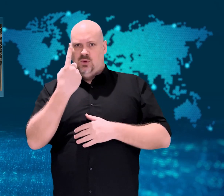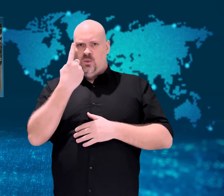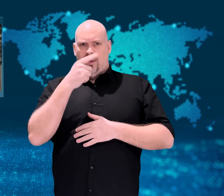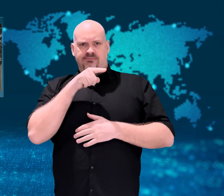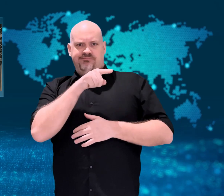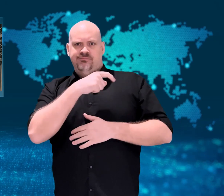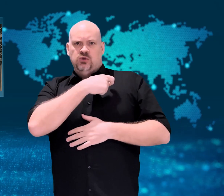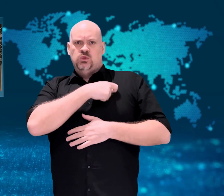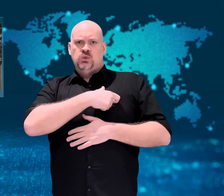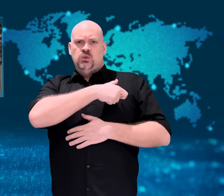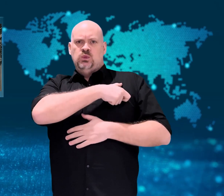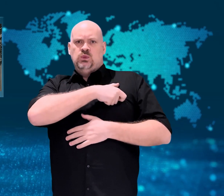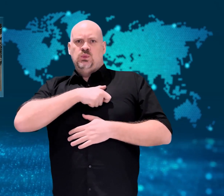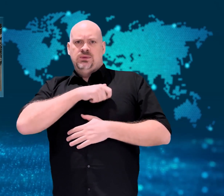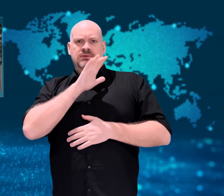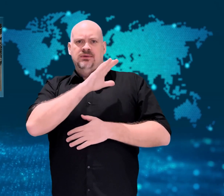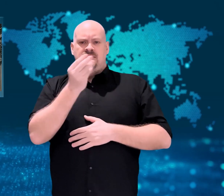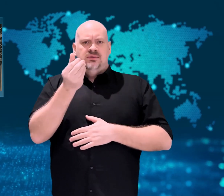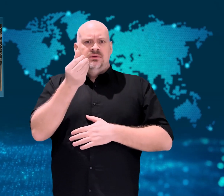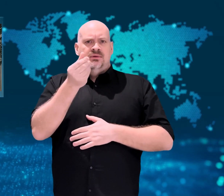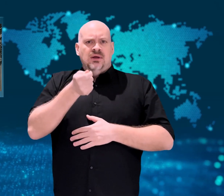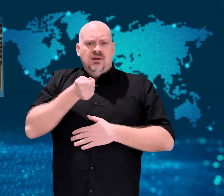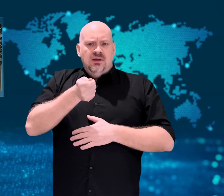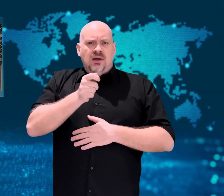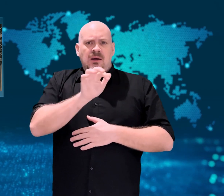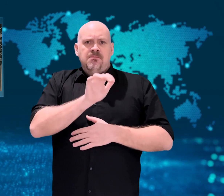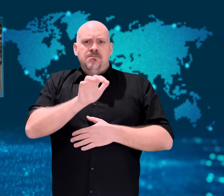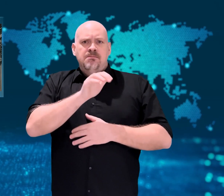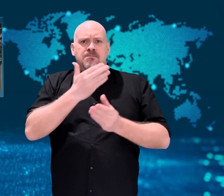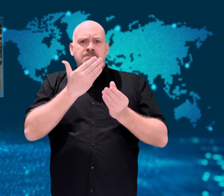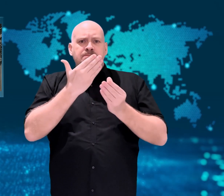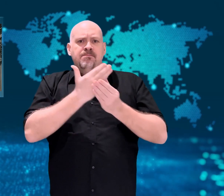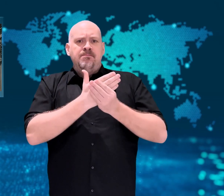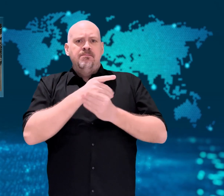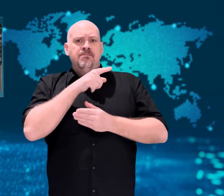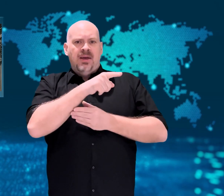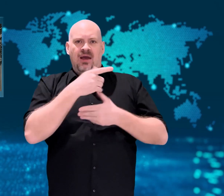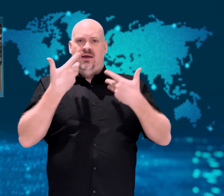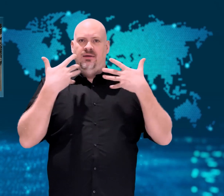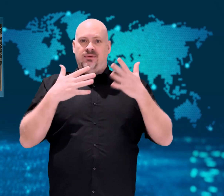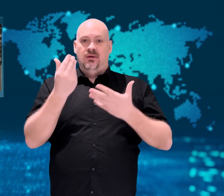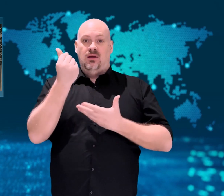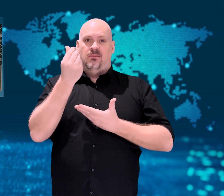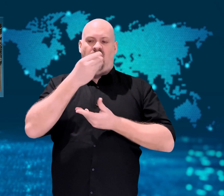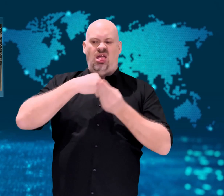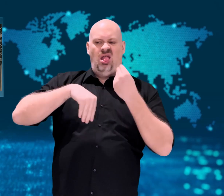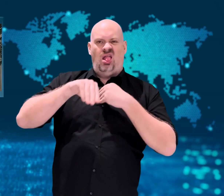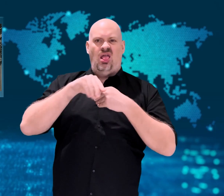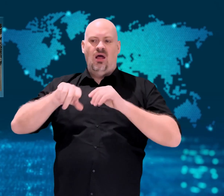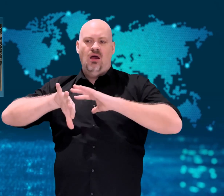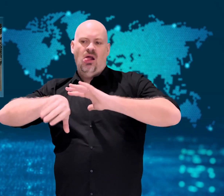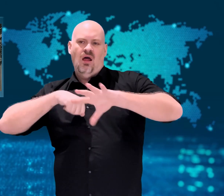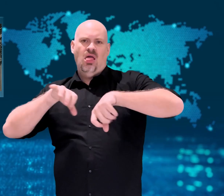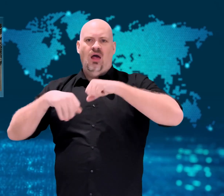how a Switzerland bank has handled “dirty money.”